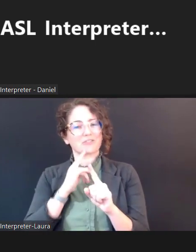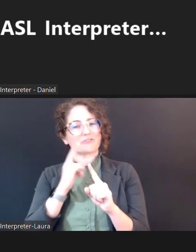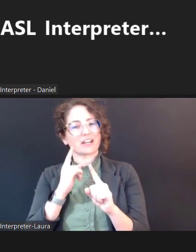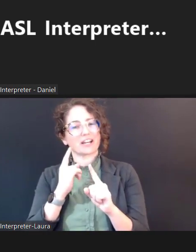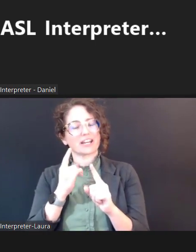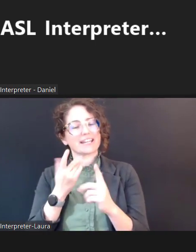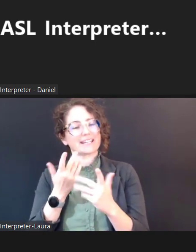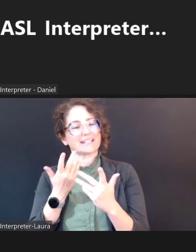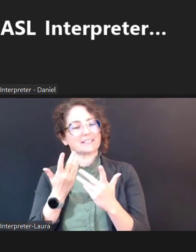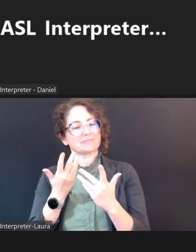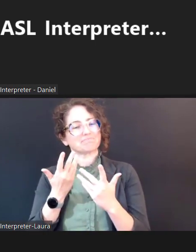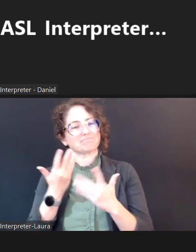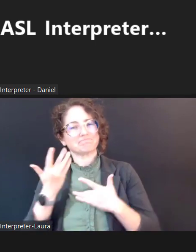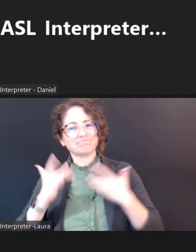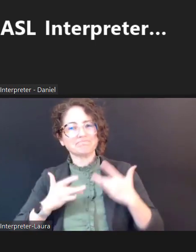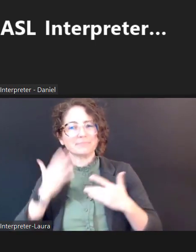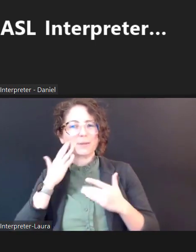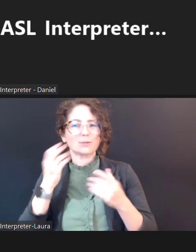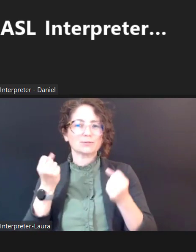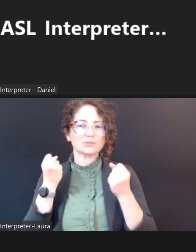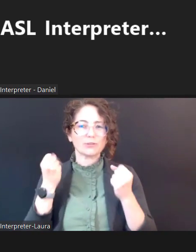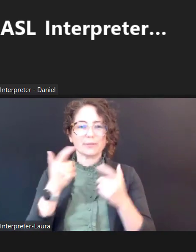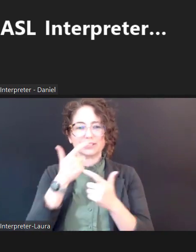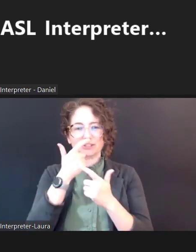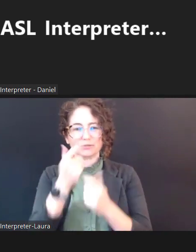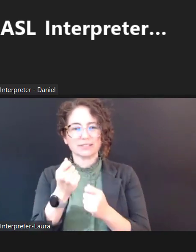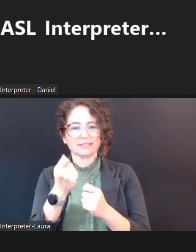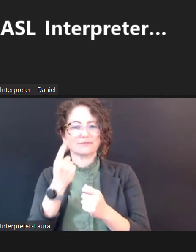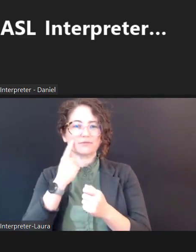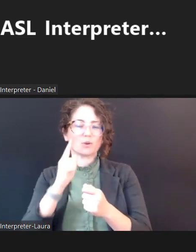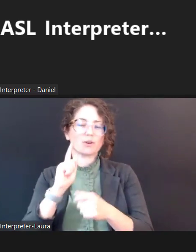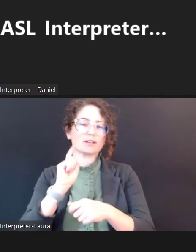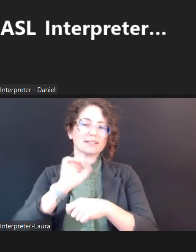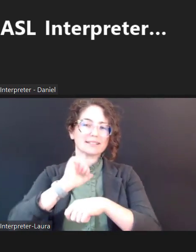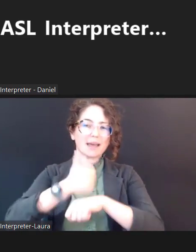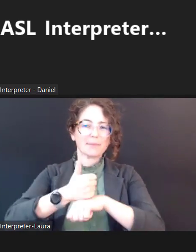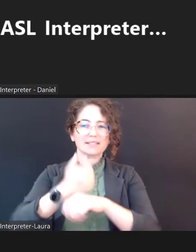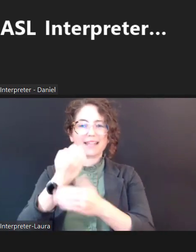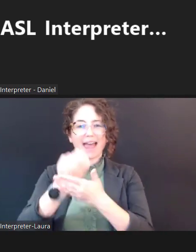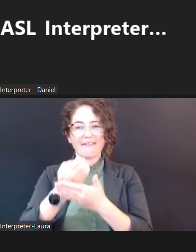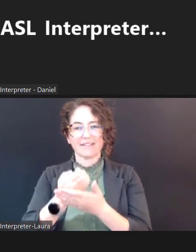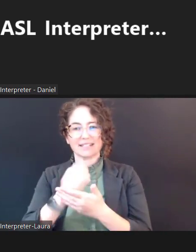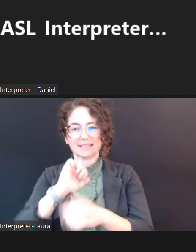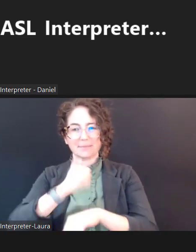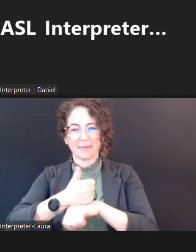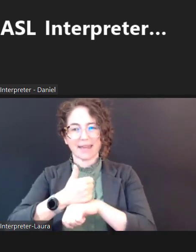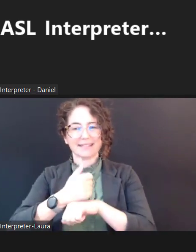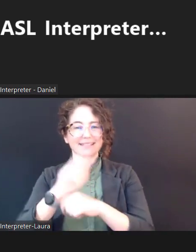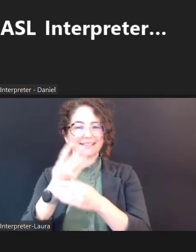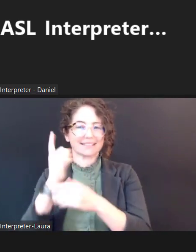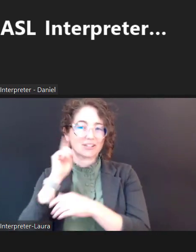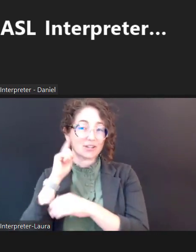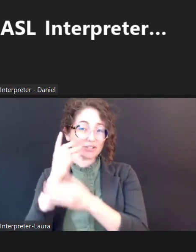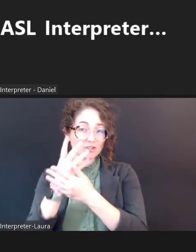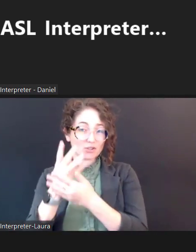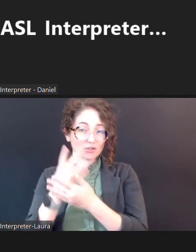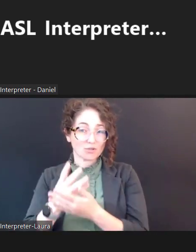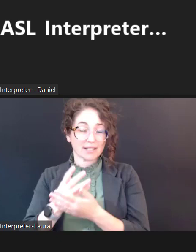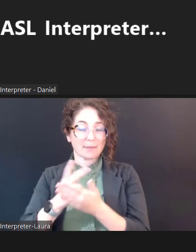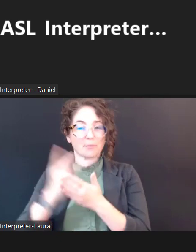amount of interest there is in establishing evidence-based hearing screening programs, so children with hearing related needs can be identified and served.